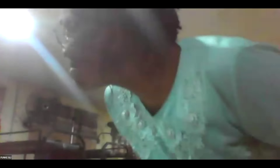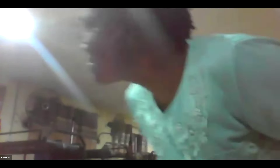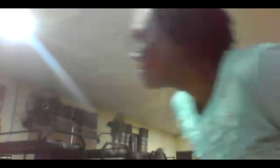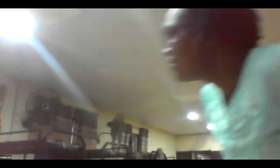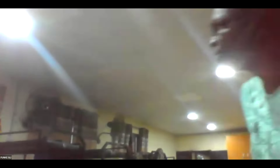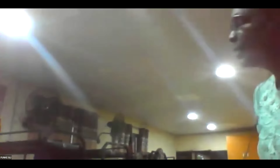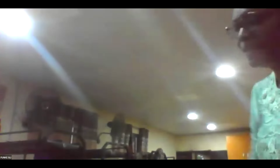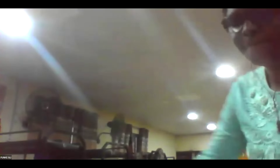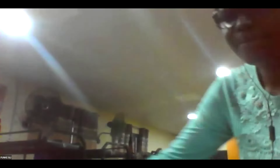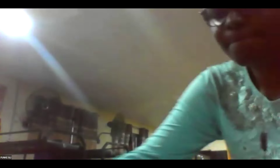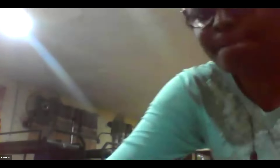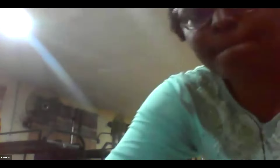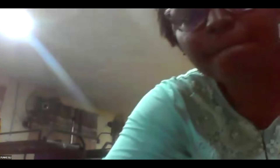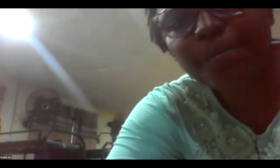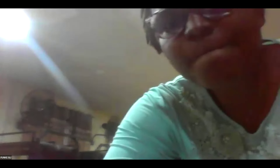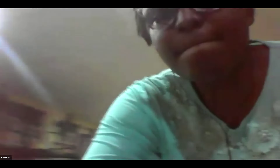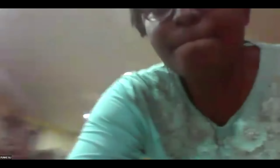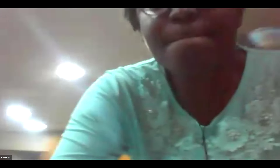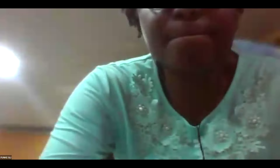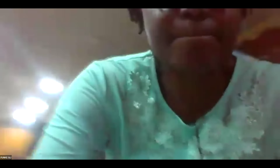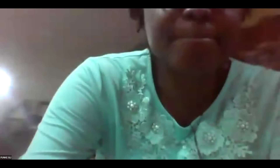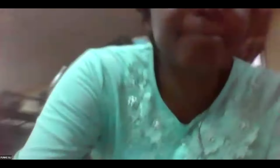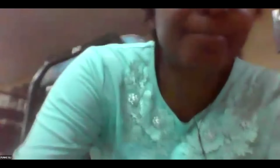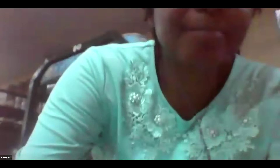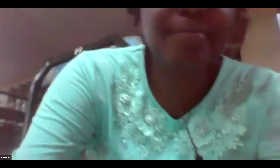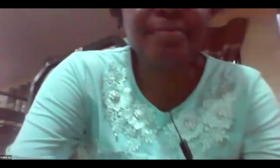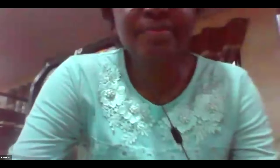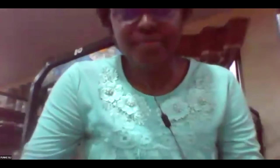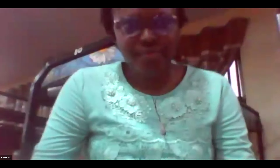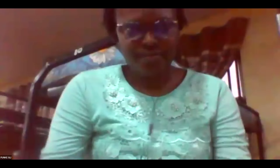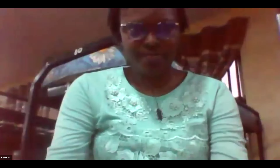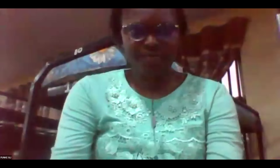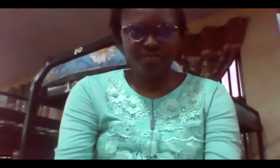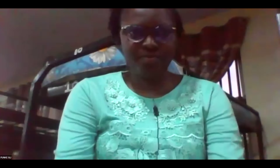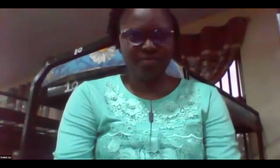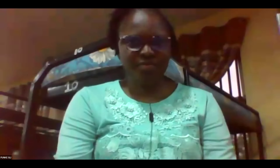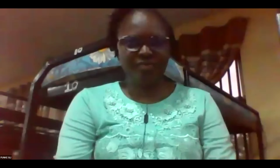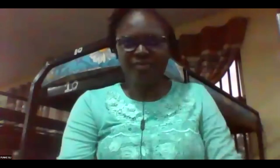who can see which is the blind. There is a there's an app on your phone